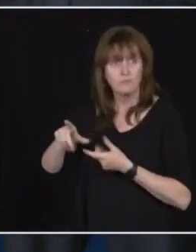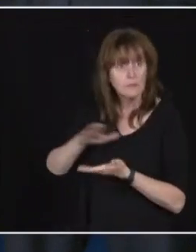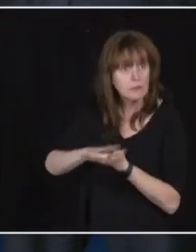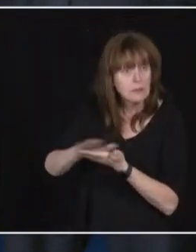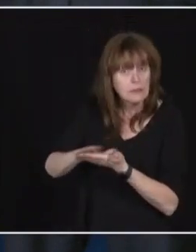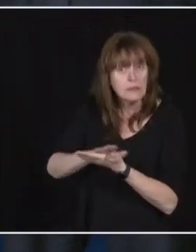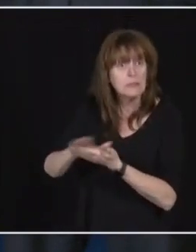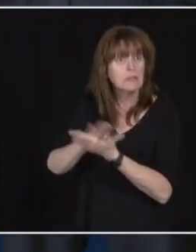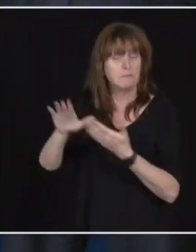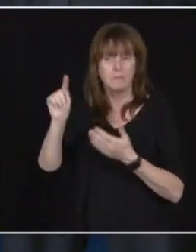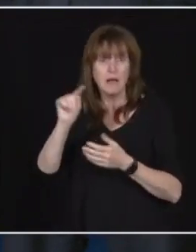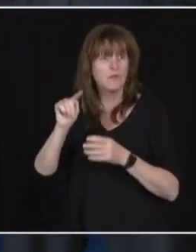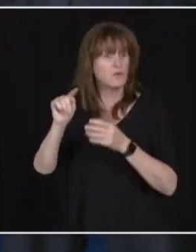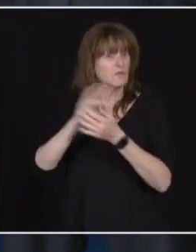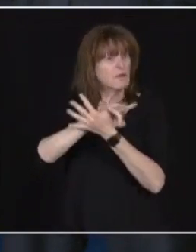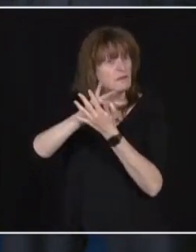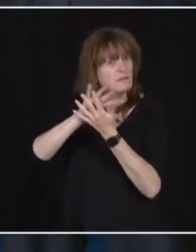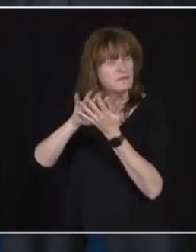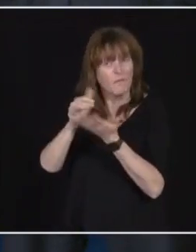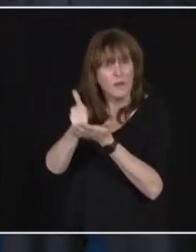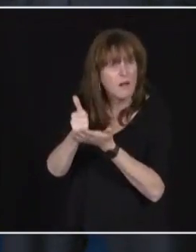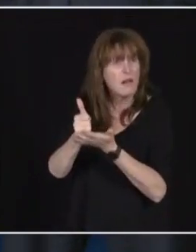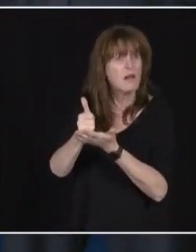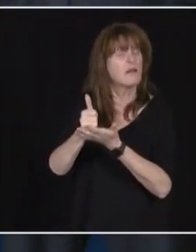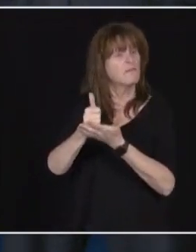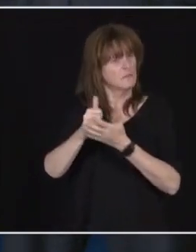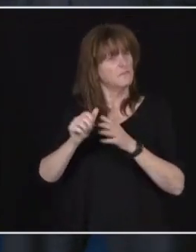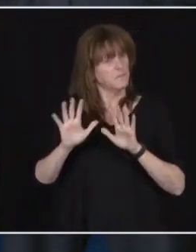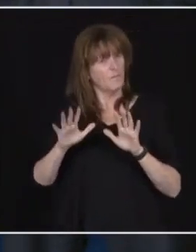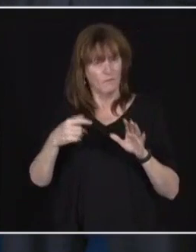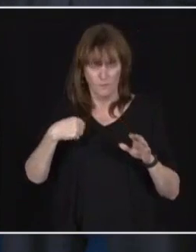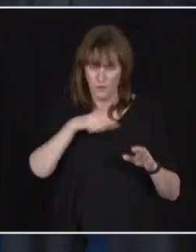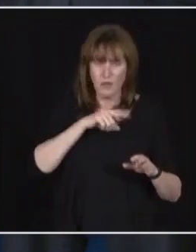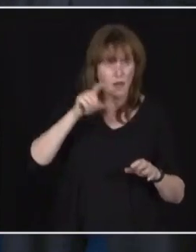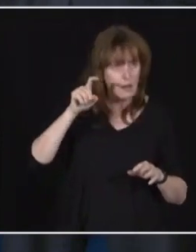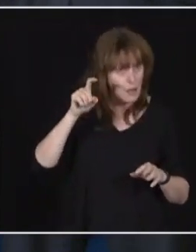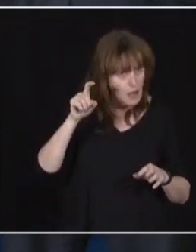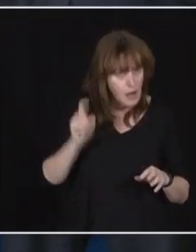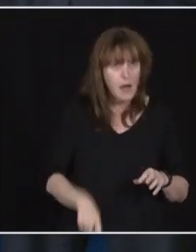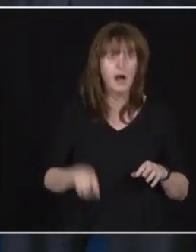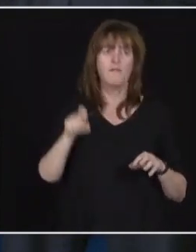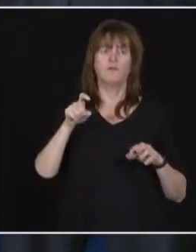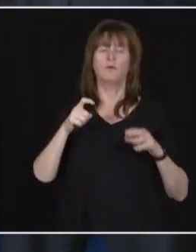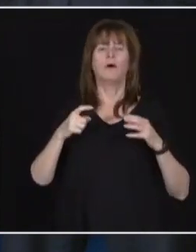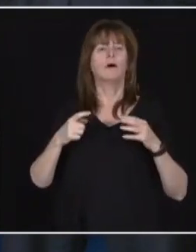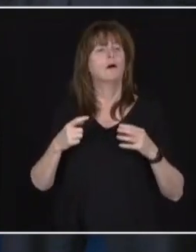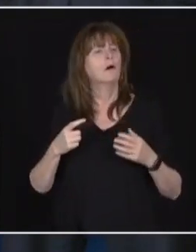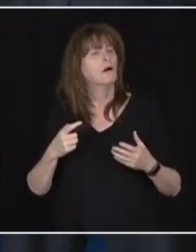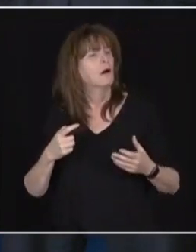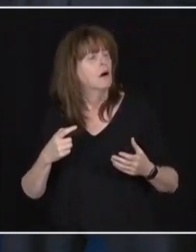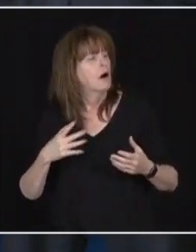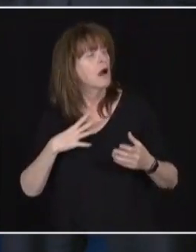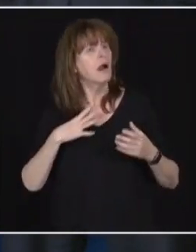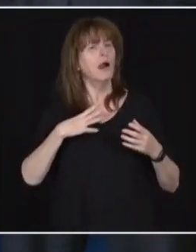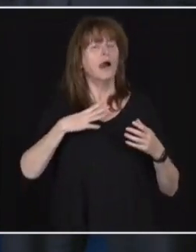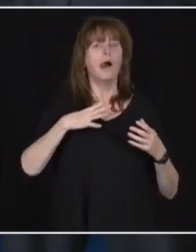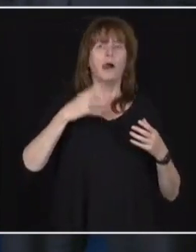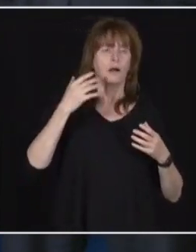will be staff there to feed the residents to help them make sure that they are hydrated to, make sure their basic hygiene needs are being